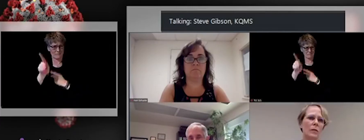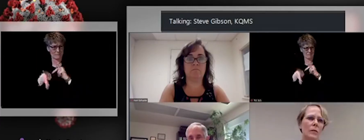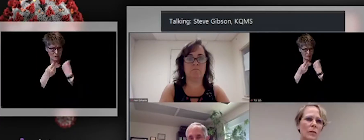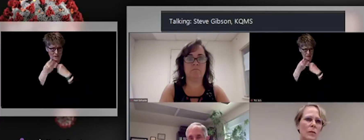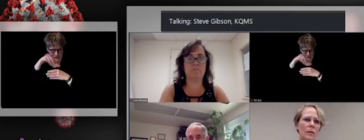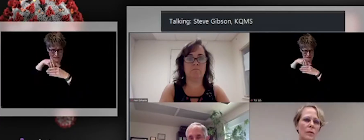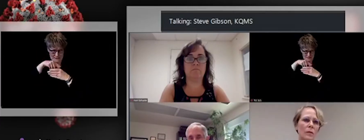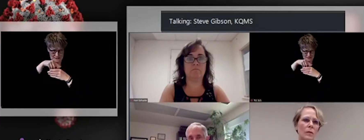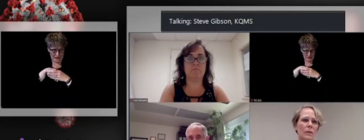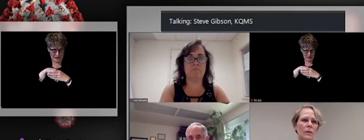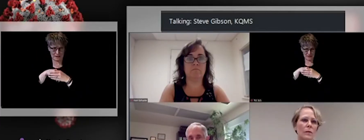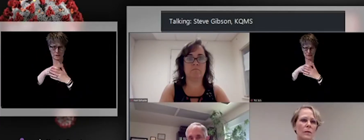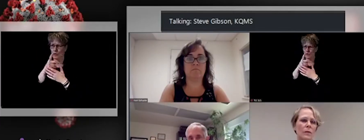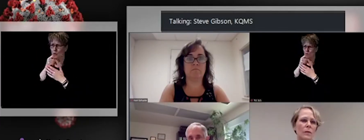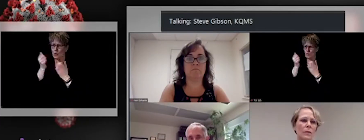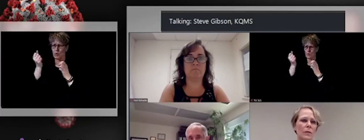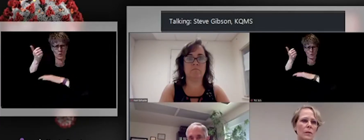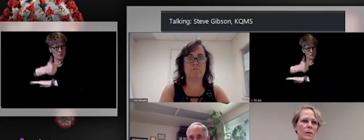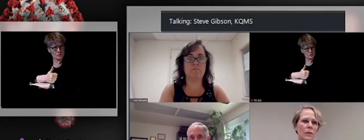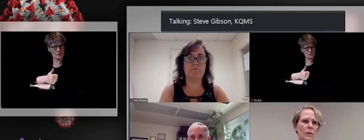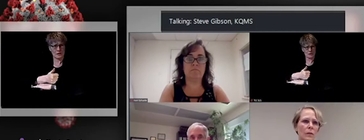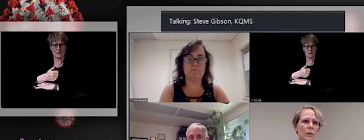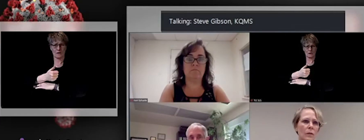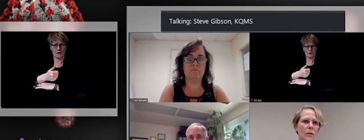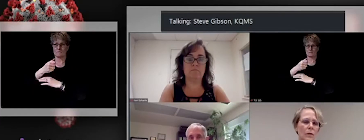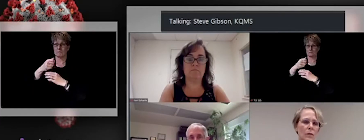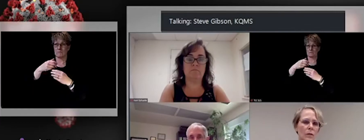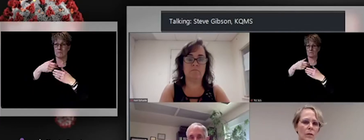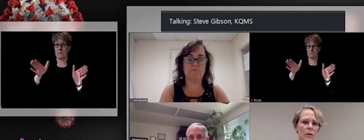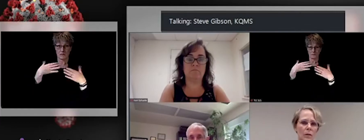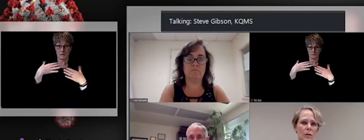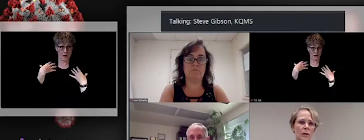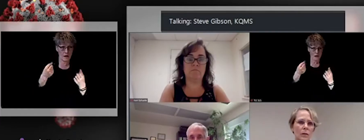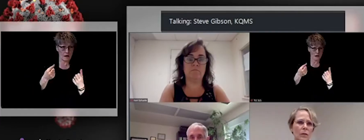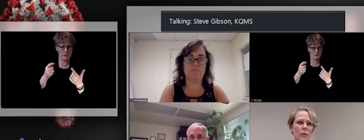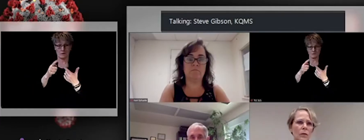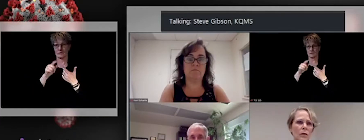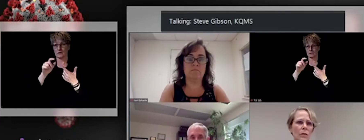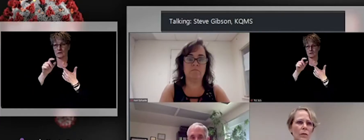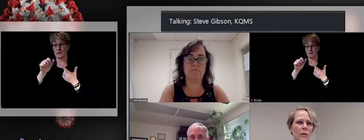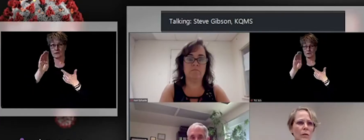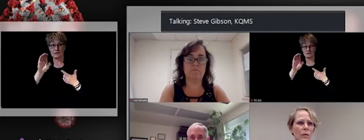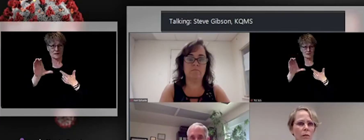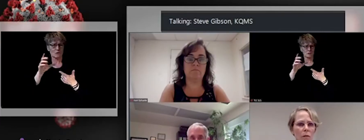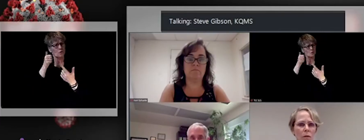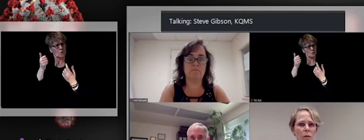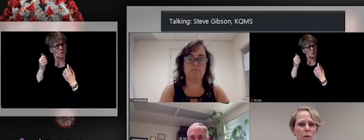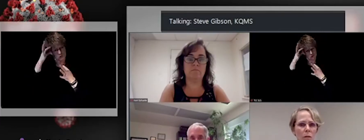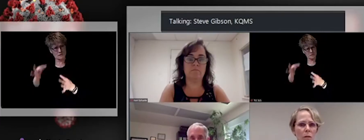what entity was it that ordered that? Do you know?